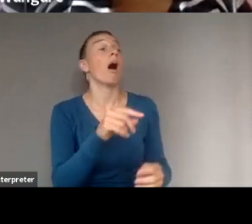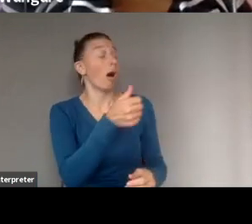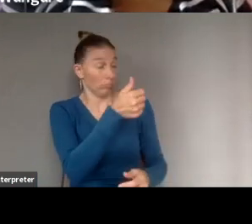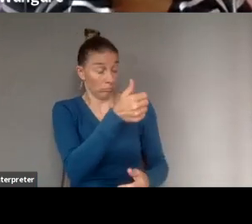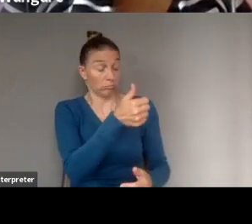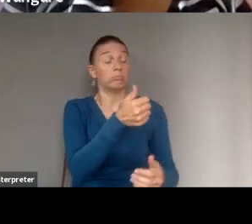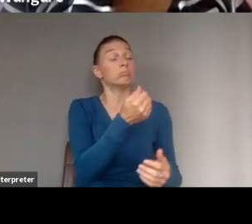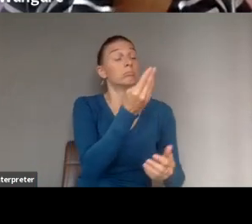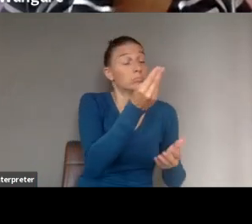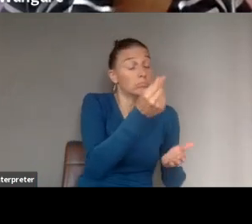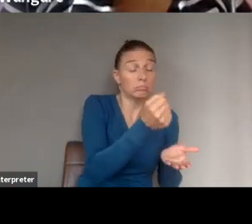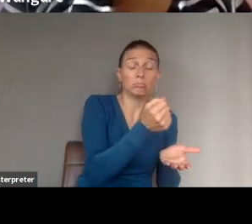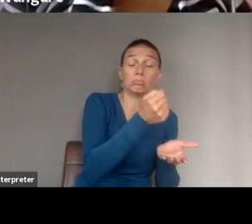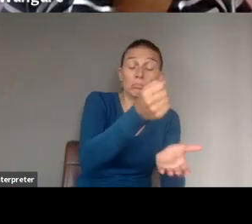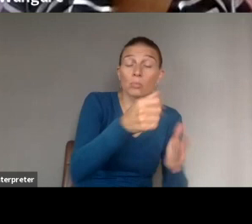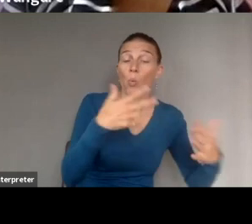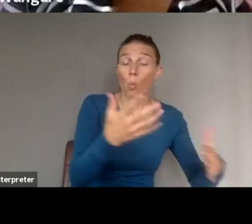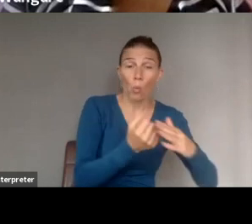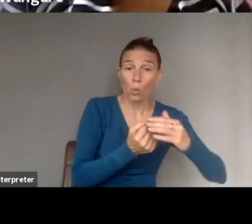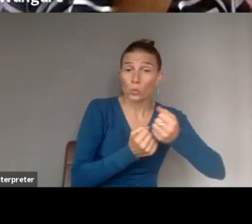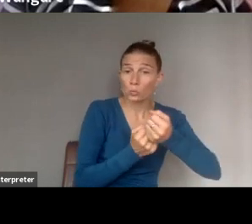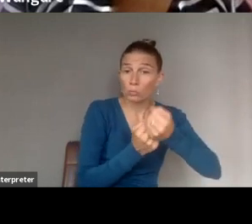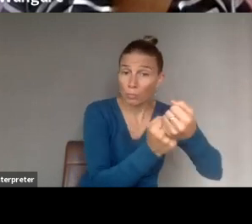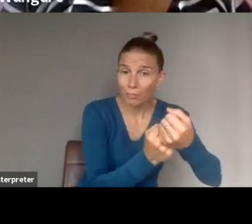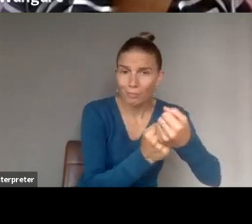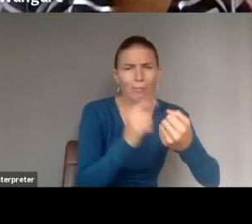social economic inclusion and social inclusion